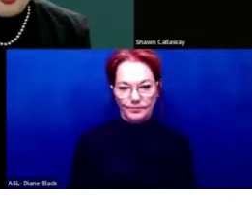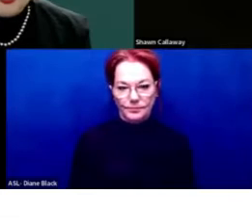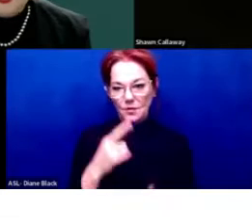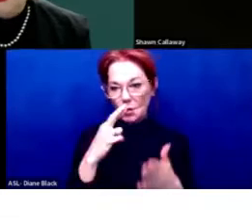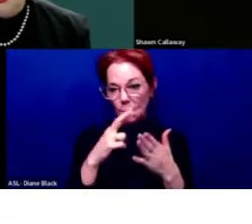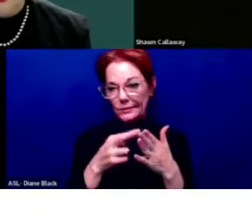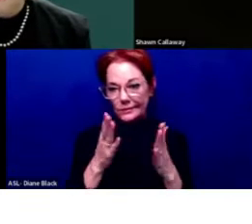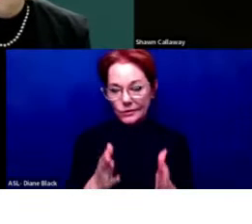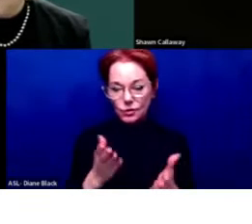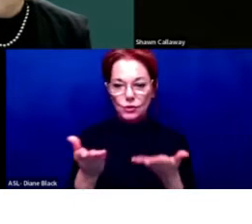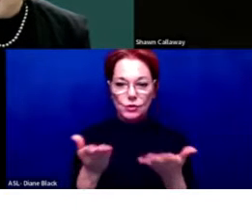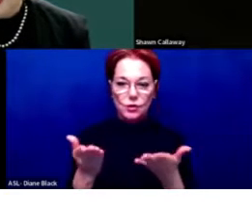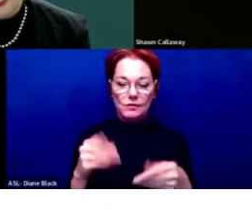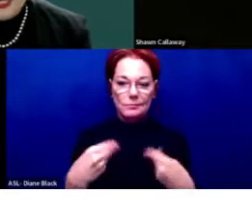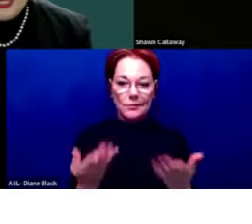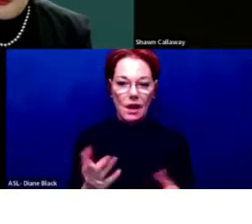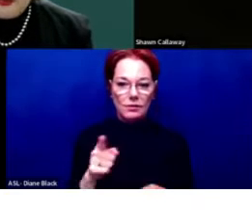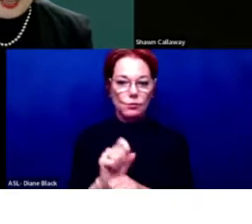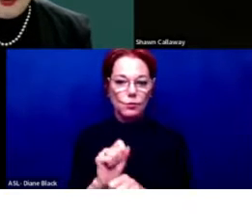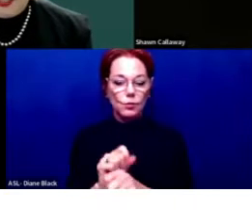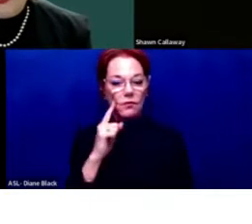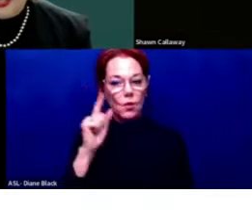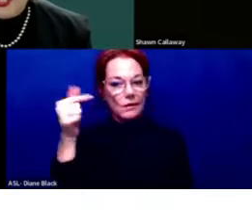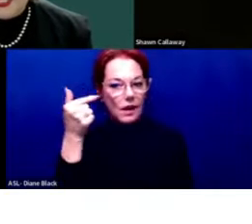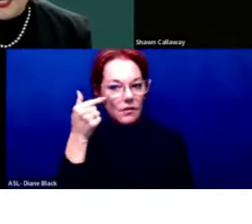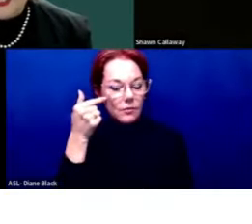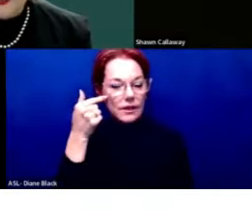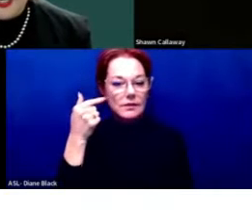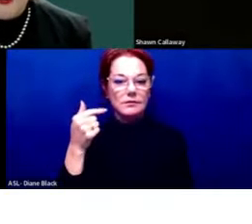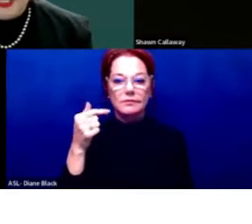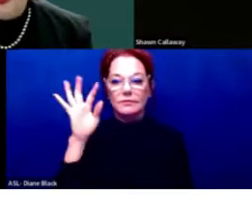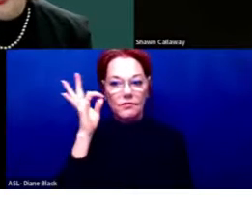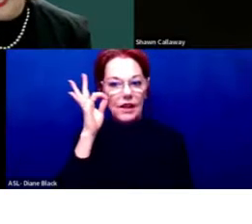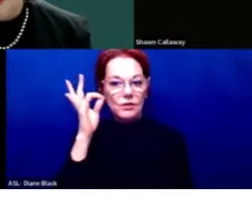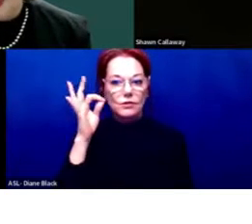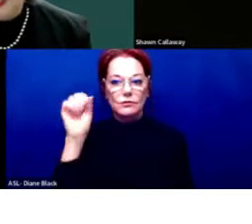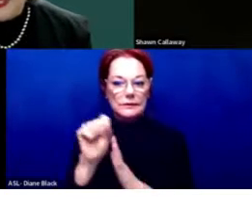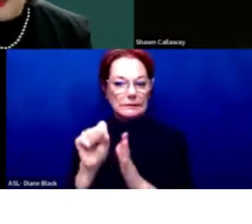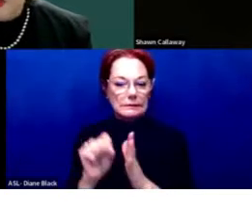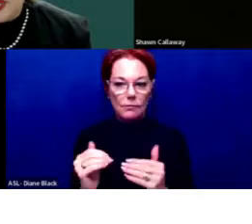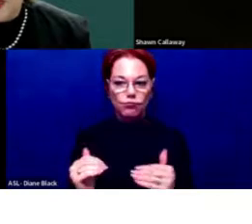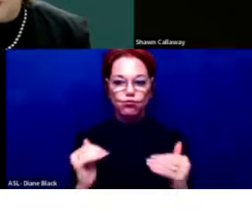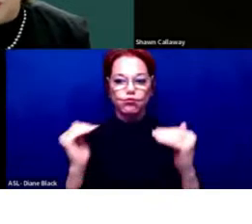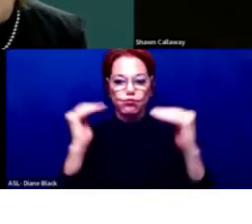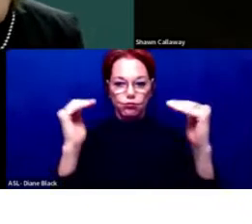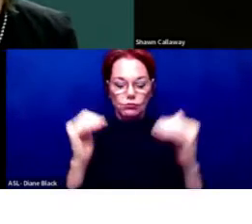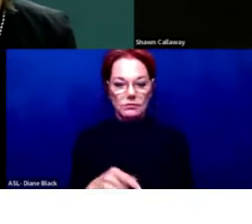organization, or you work for government, either at the federal state level and we'll let it run until we get to about